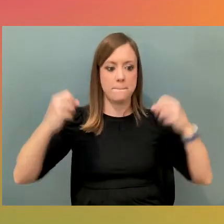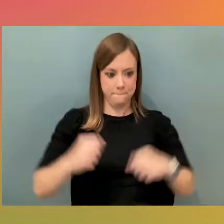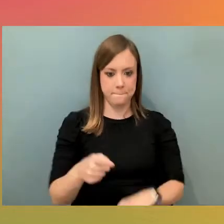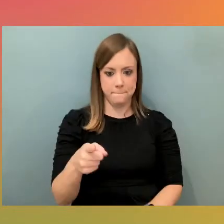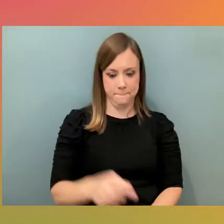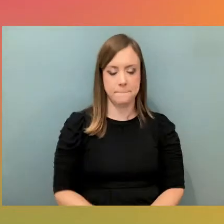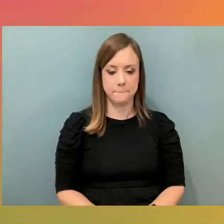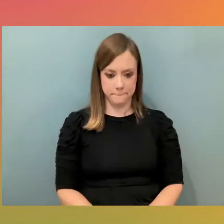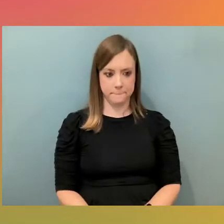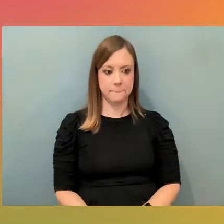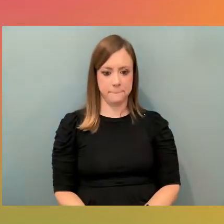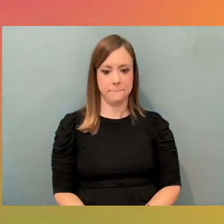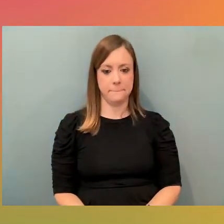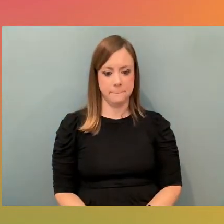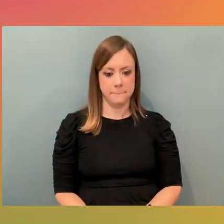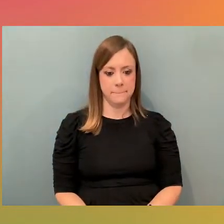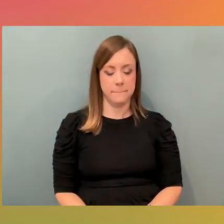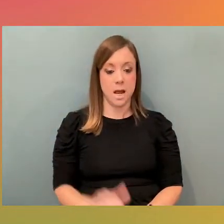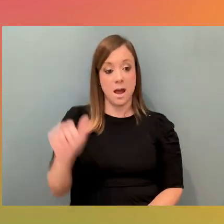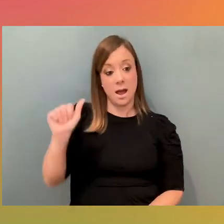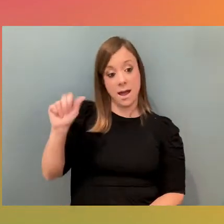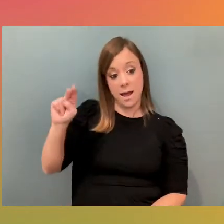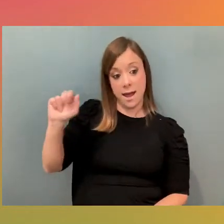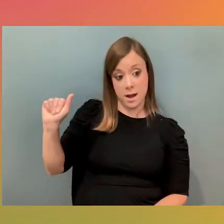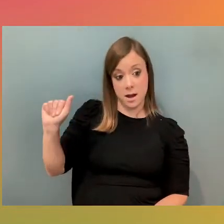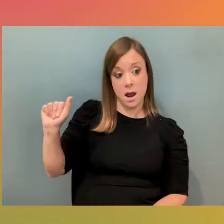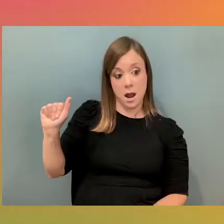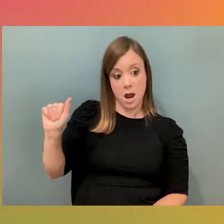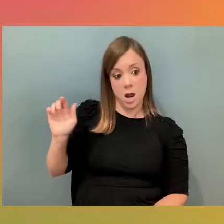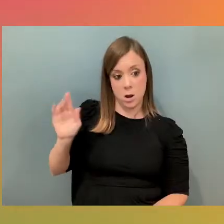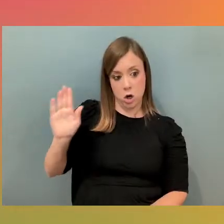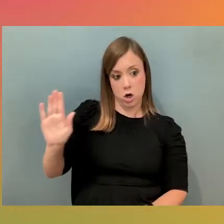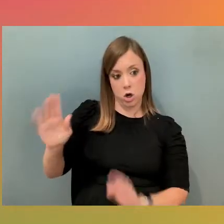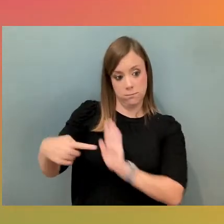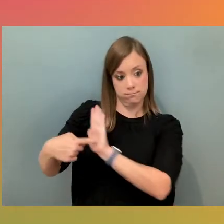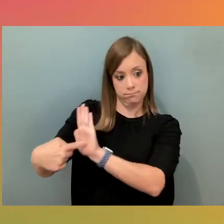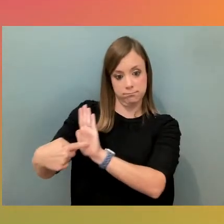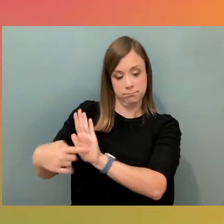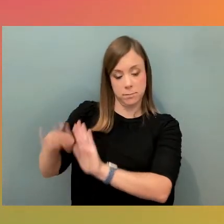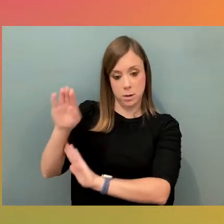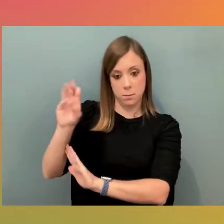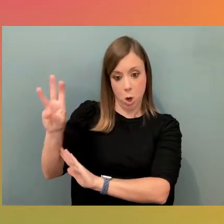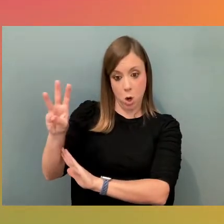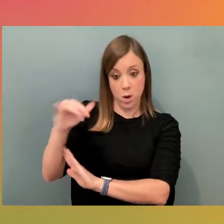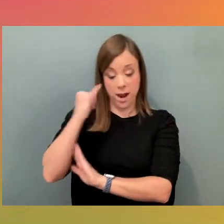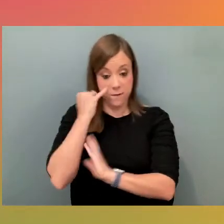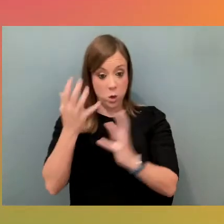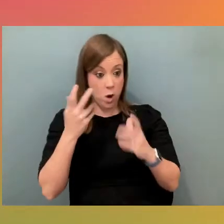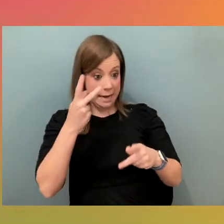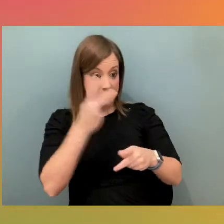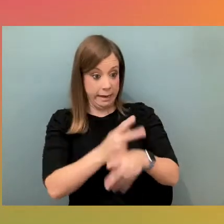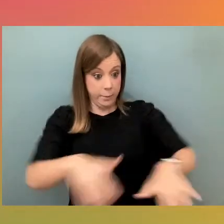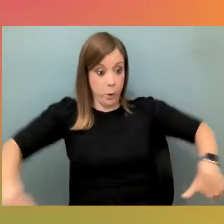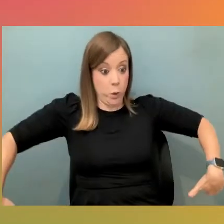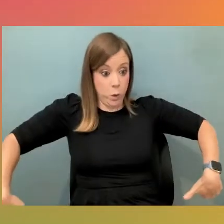LIFT EVERYTHING UP AND OFF THE MAT AND CATCH THE OUTER FEET. GOOD. SO ANNA IS GOING TO TAKE THE